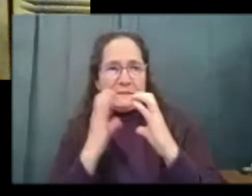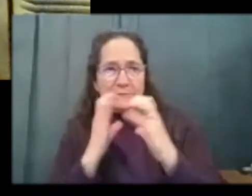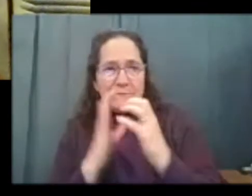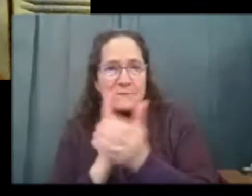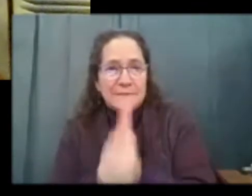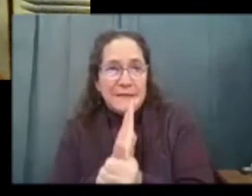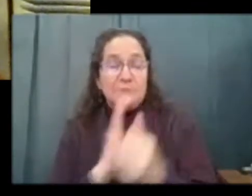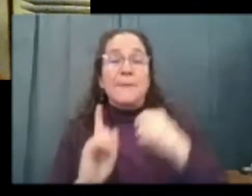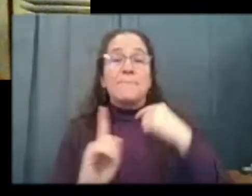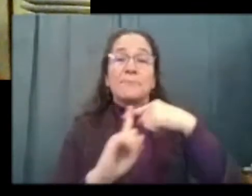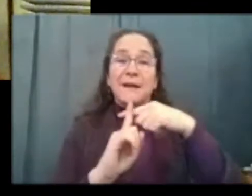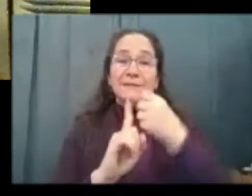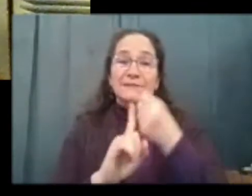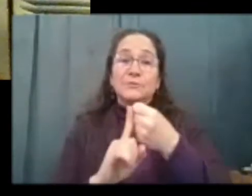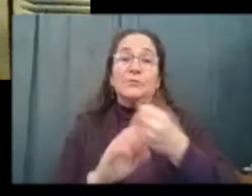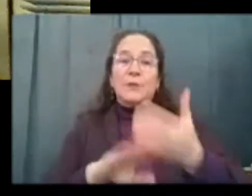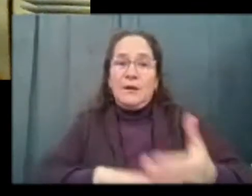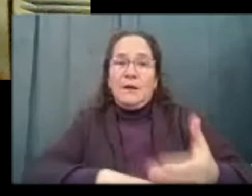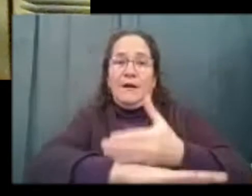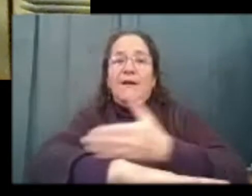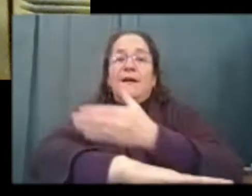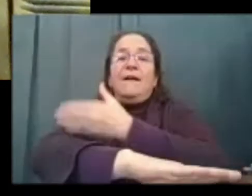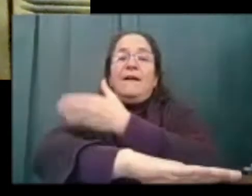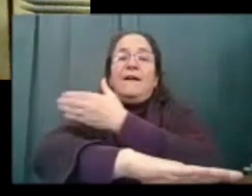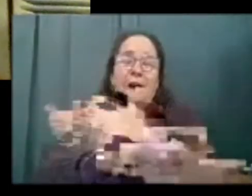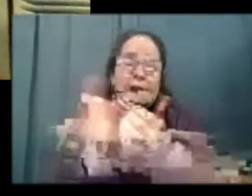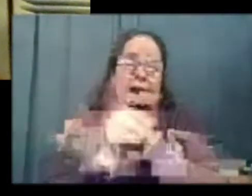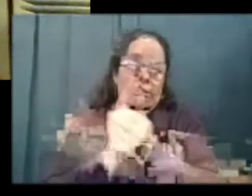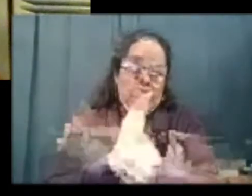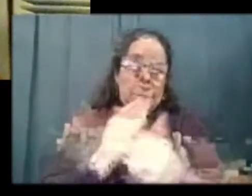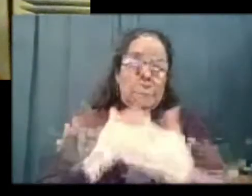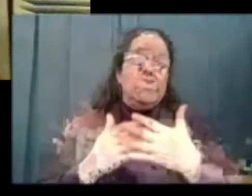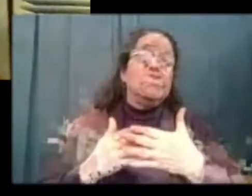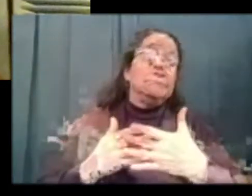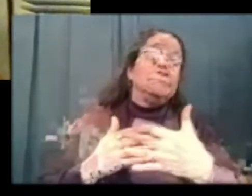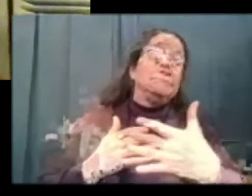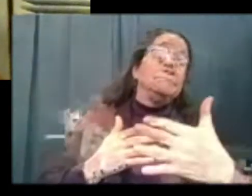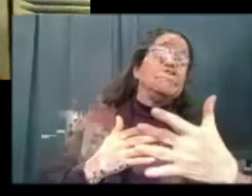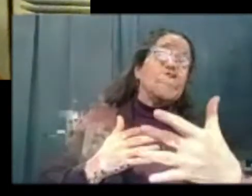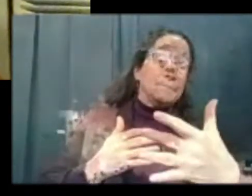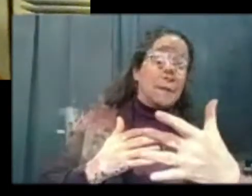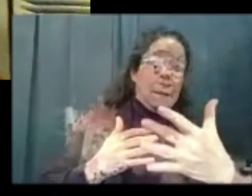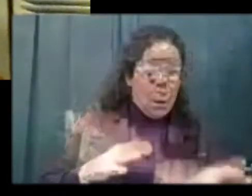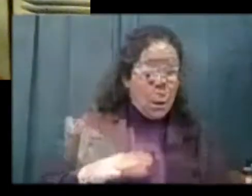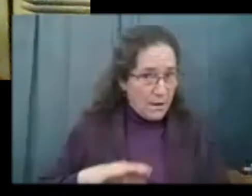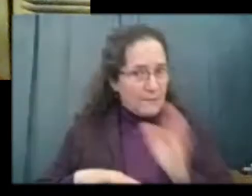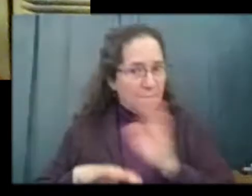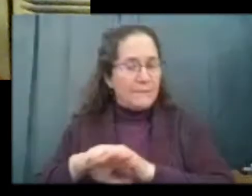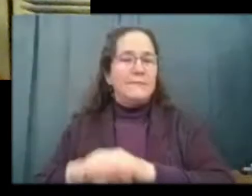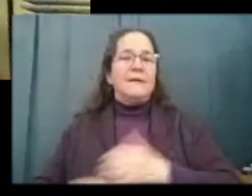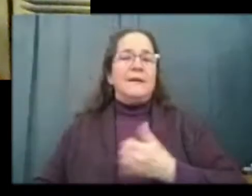communication skills and access skills overtime to improve expressive and receptive language acquisition.